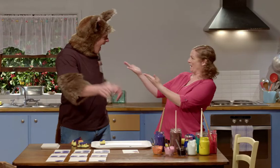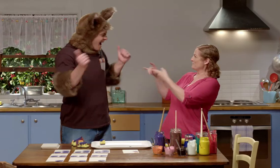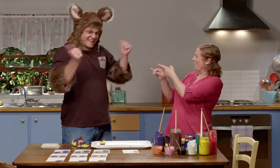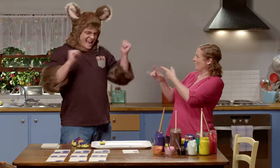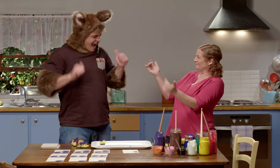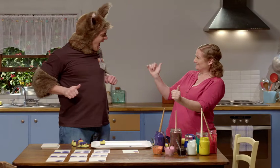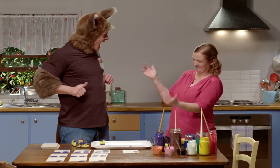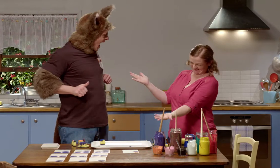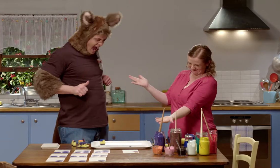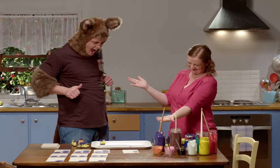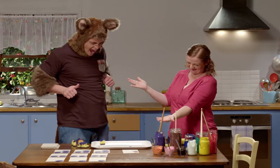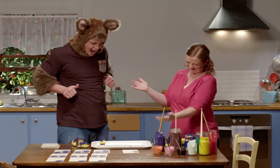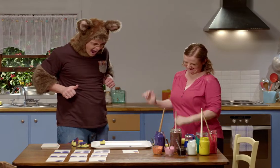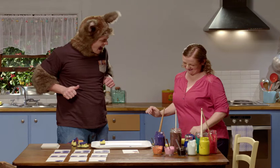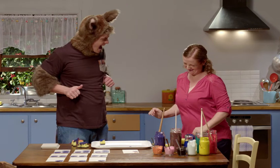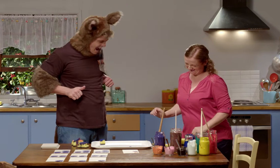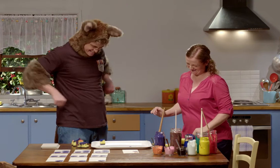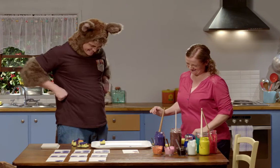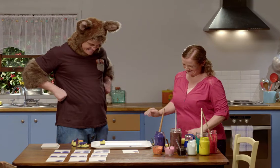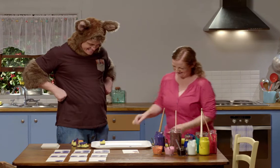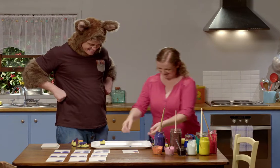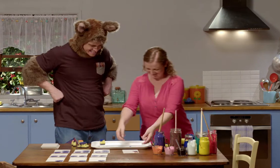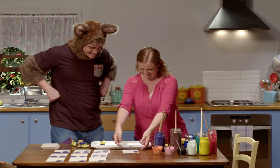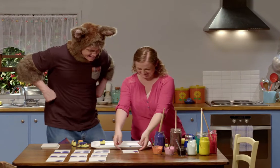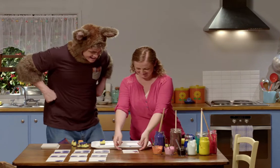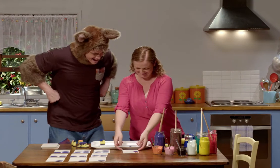Look Sally it's finished. That's you Possum, it's all done.